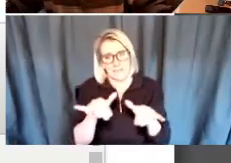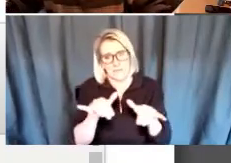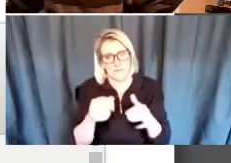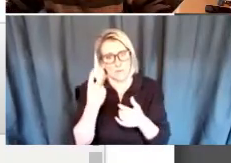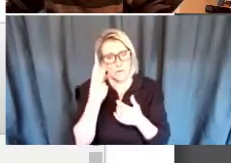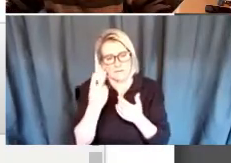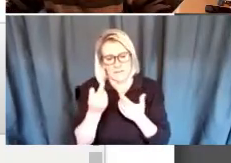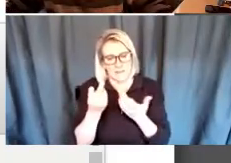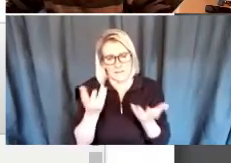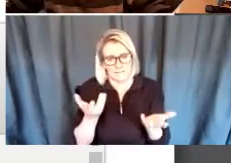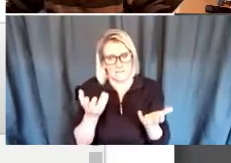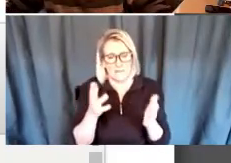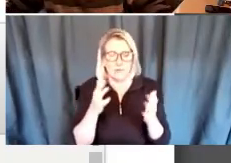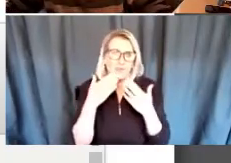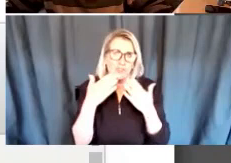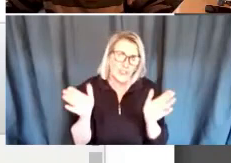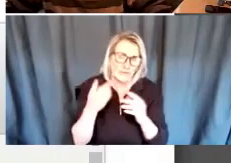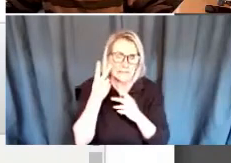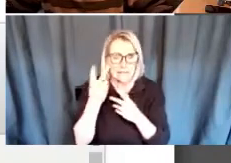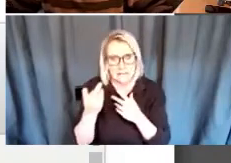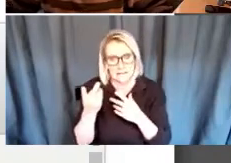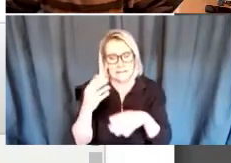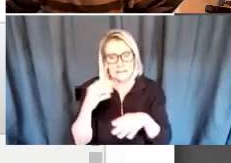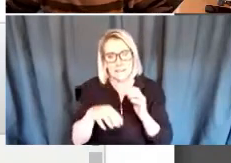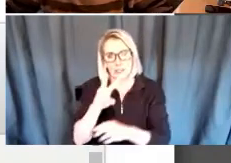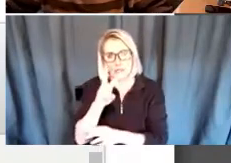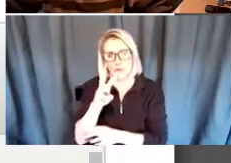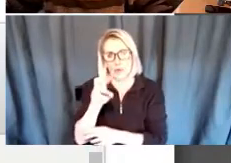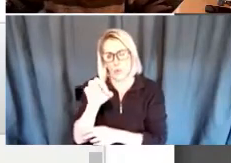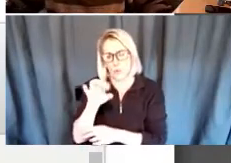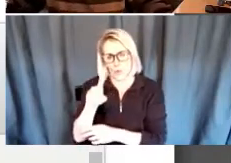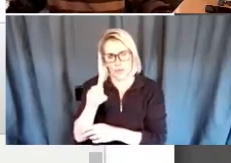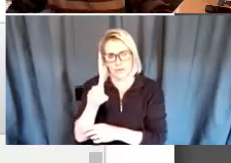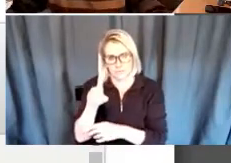see on Microsoft Word application.